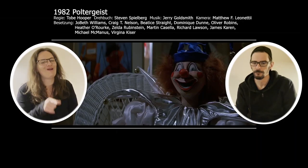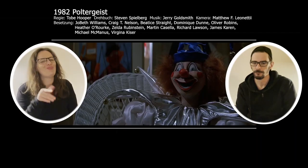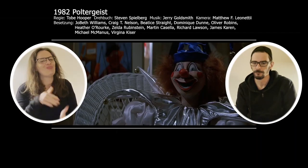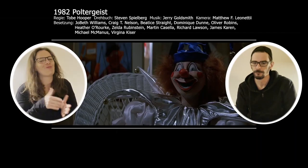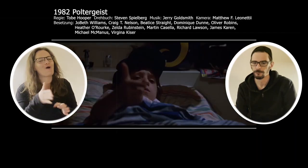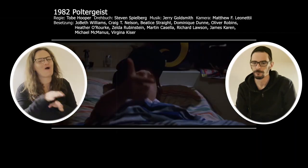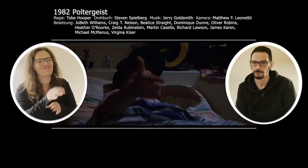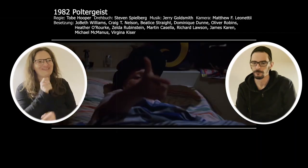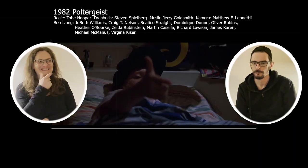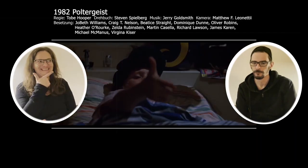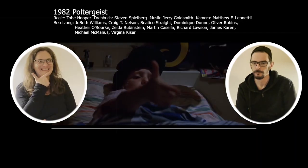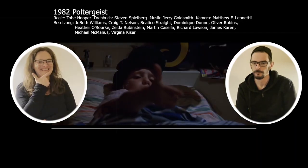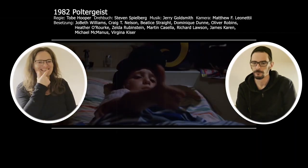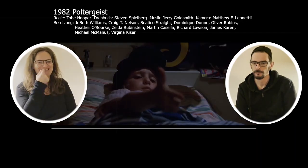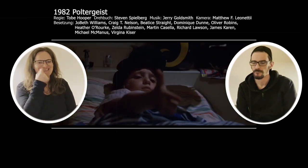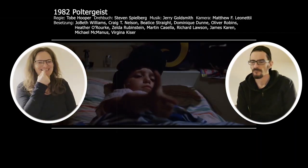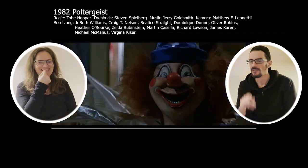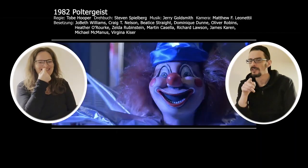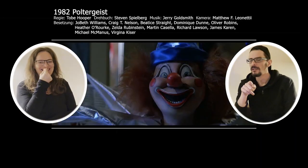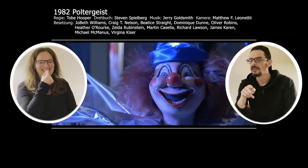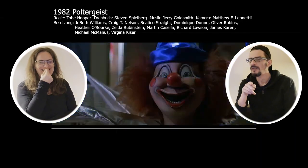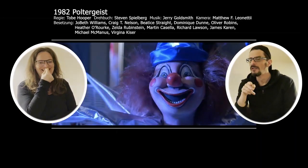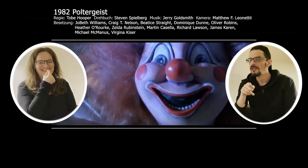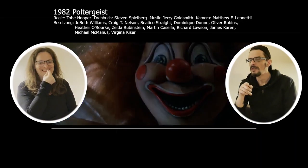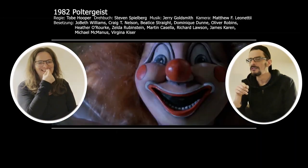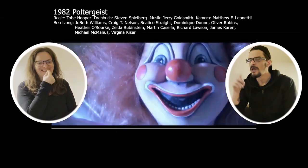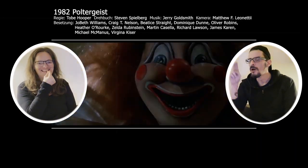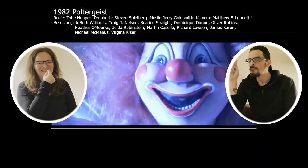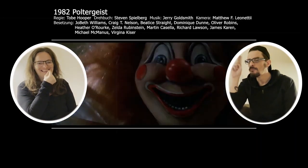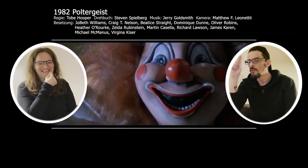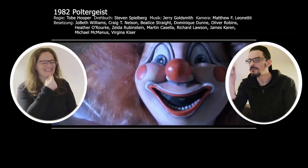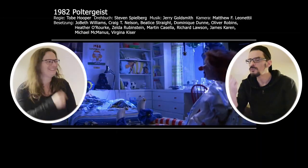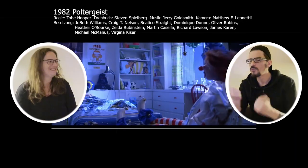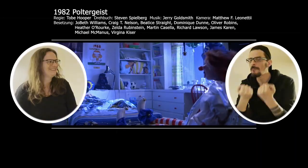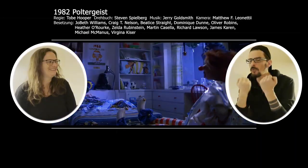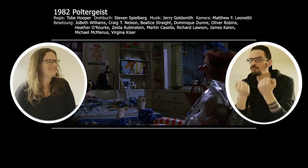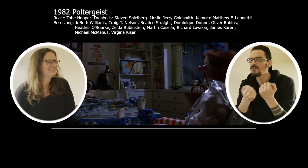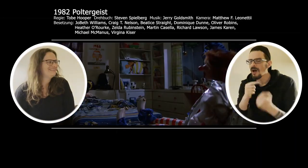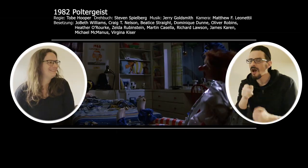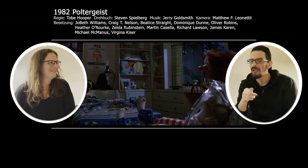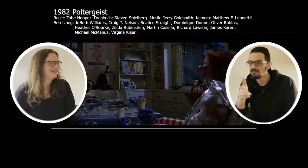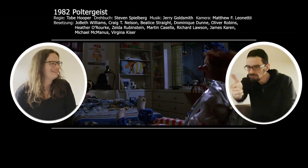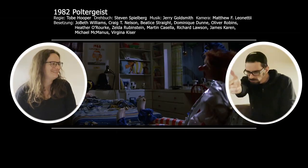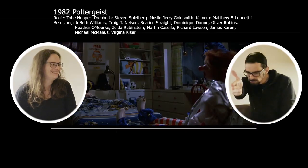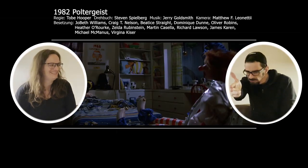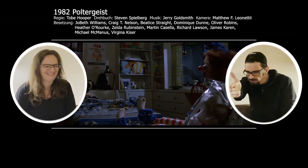And then there are all these countless grins up there. The boy looks brutal as he pins the clown down with the finger gun.